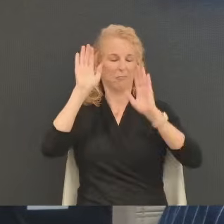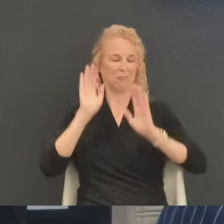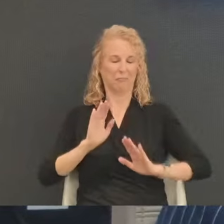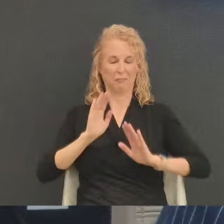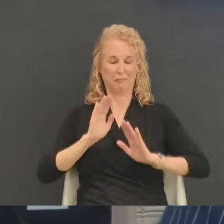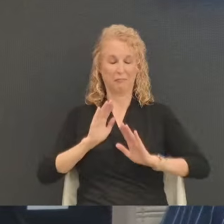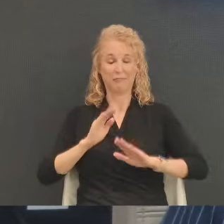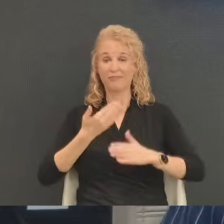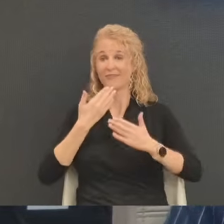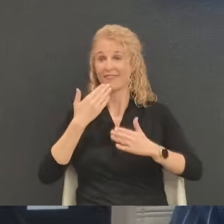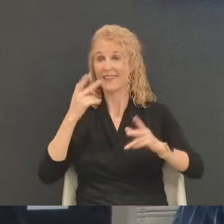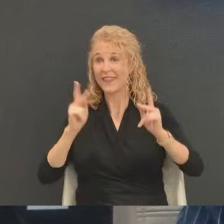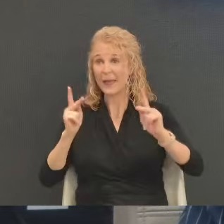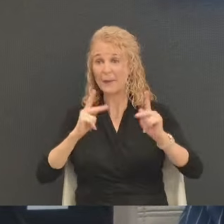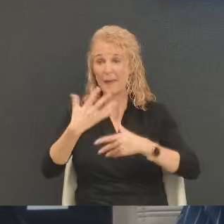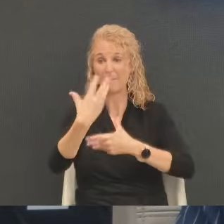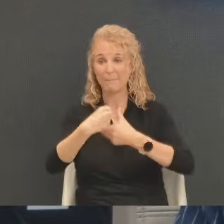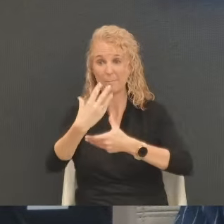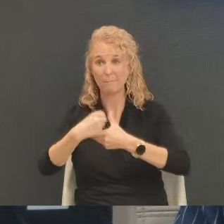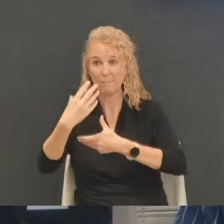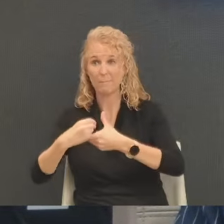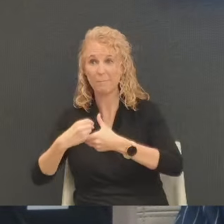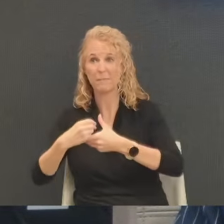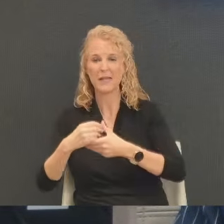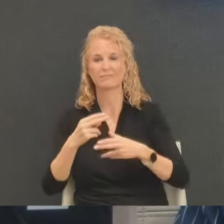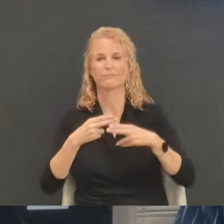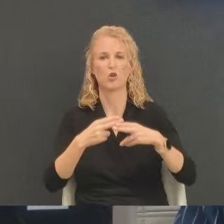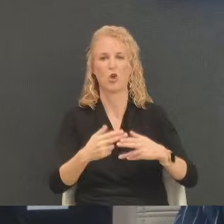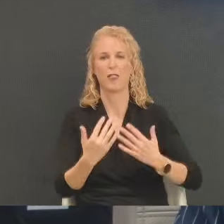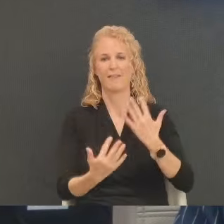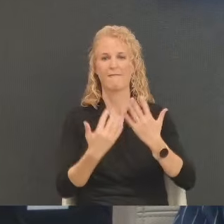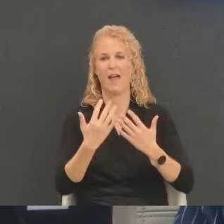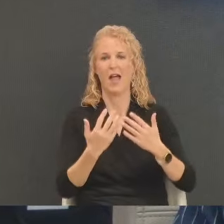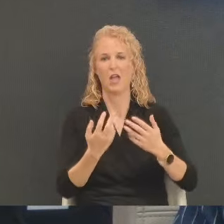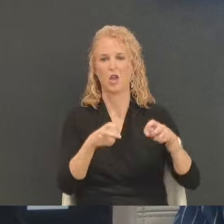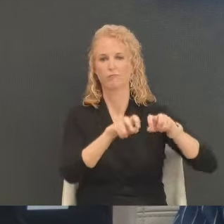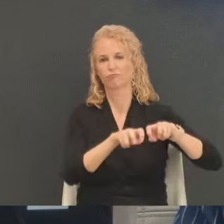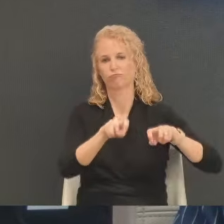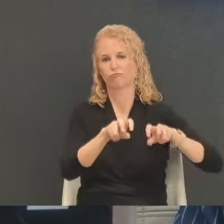to thank those who participated in the fireside chat that I was able to host with the regional